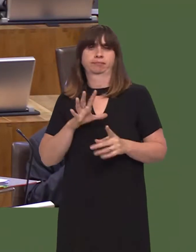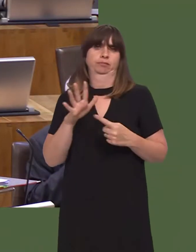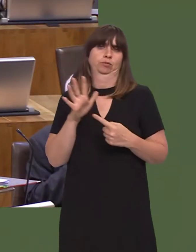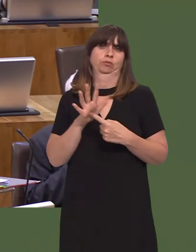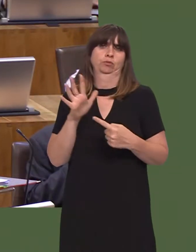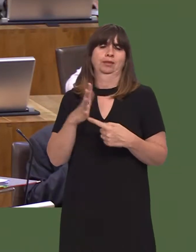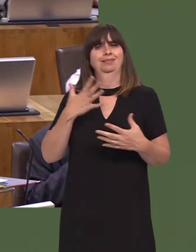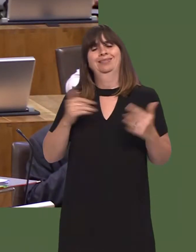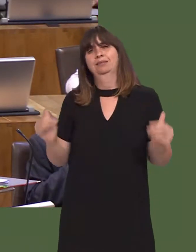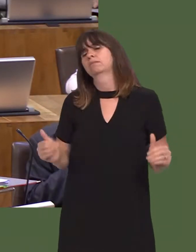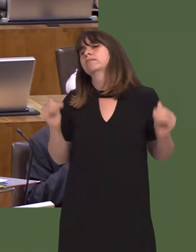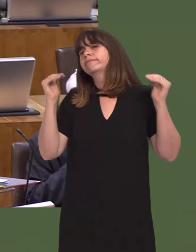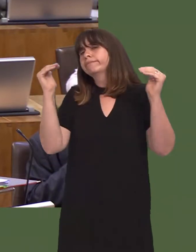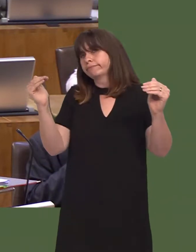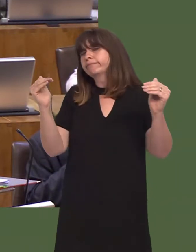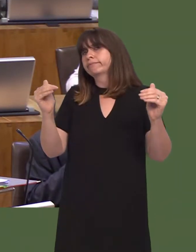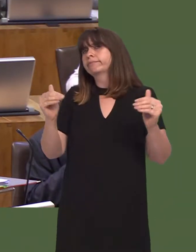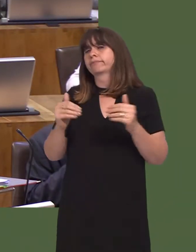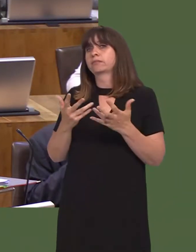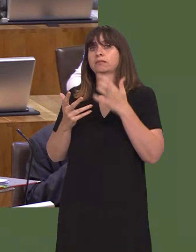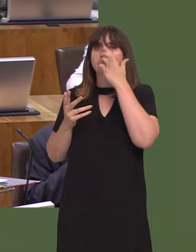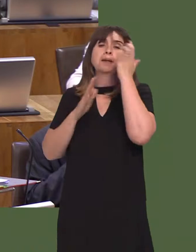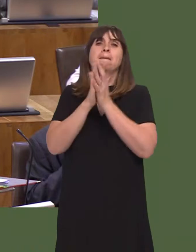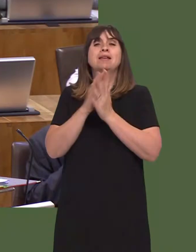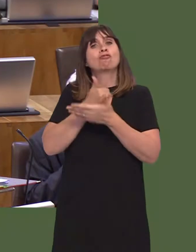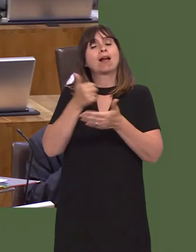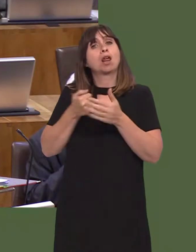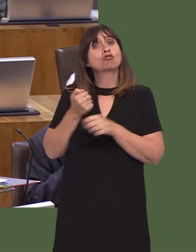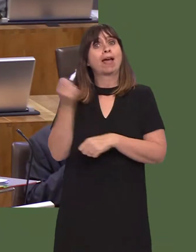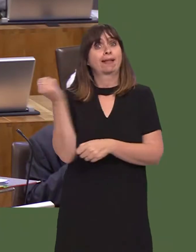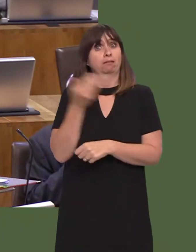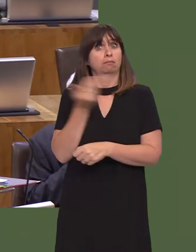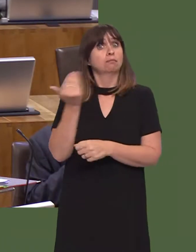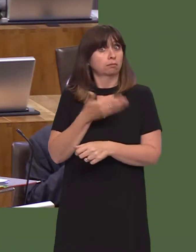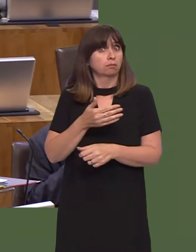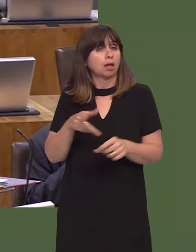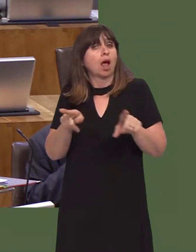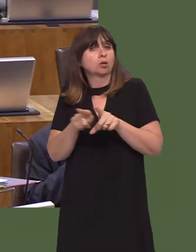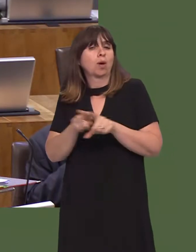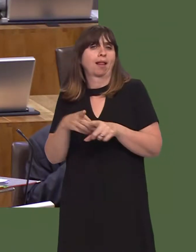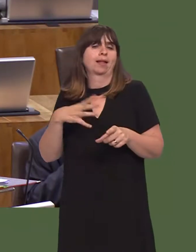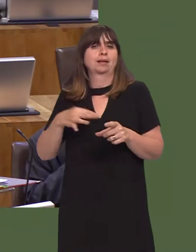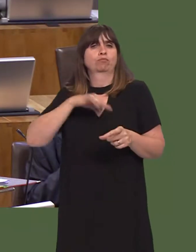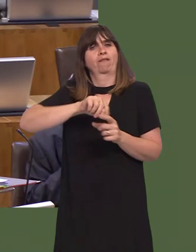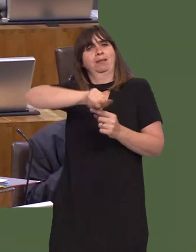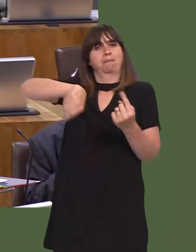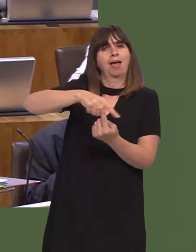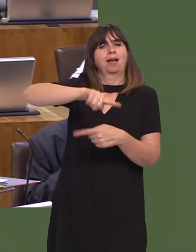‚ mwy o drenau, ond mwy hefyd, wrth gwrs, o drenau sydd yn drenau da i deithio arnyn nhw. Mae hynny yn rhywbeth sydd yn hollbwysig fel rhan oír ëfranchiseí.